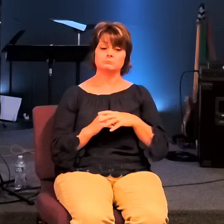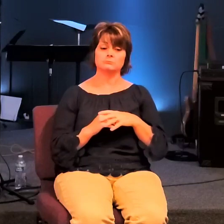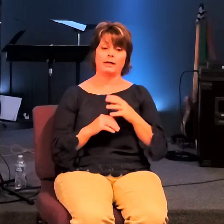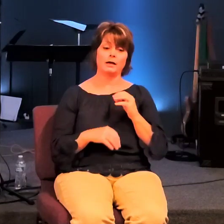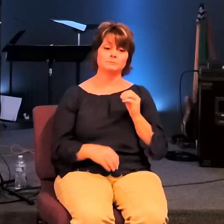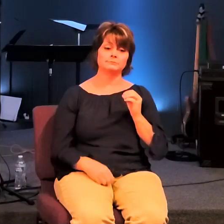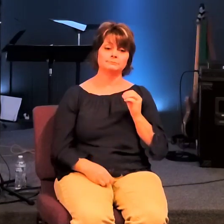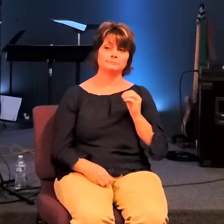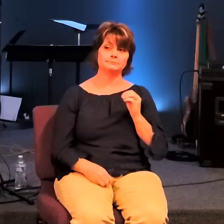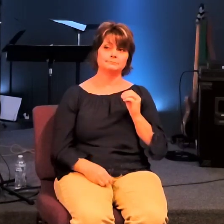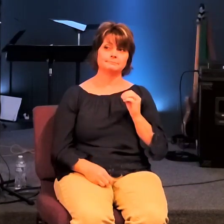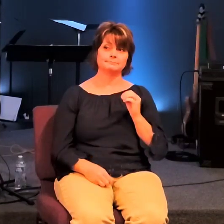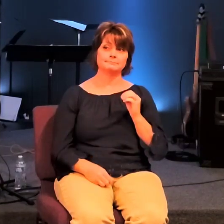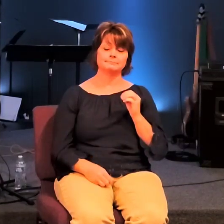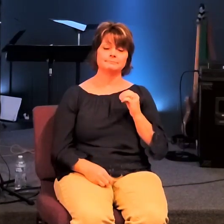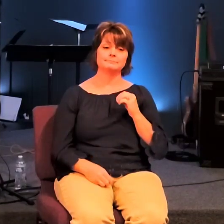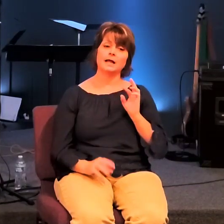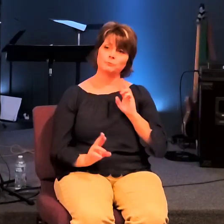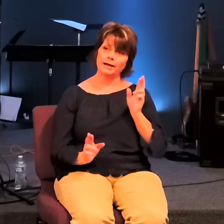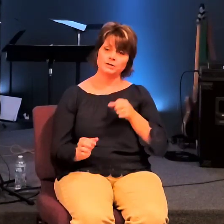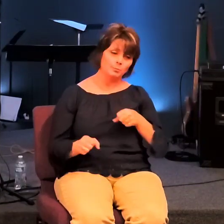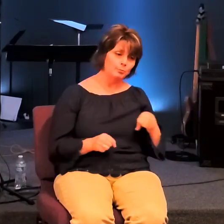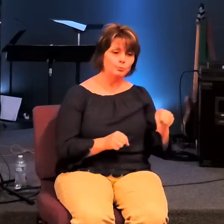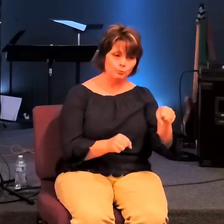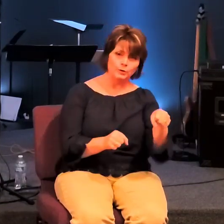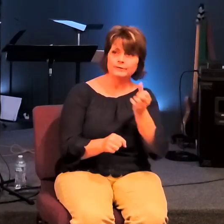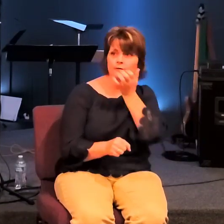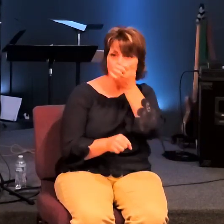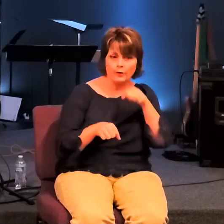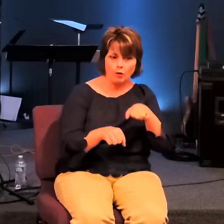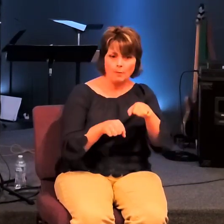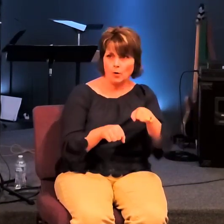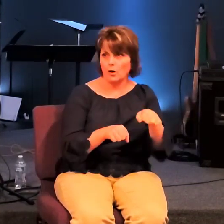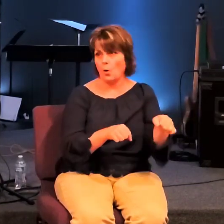to put the lawn mower away and going to put the weed eater away in the garage and Danelle